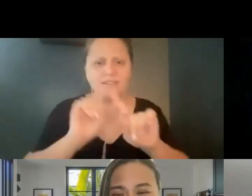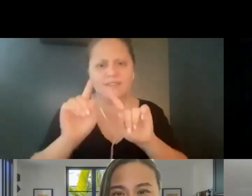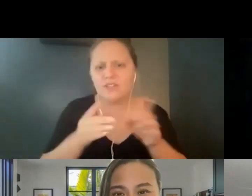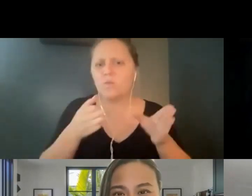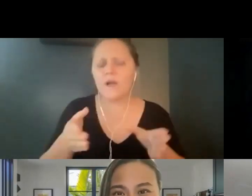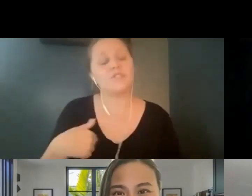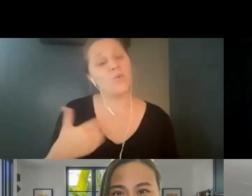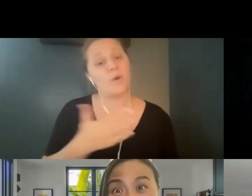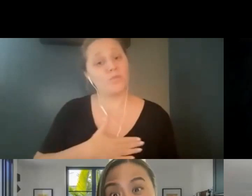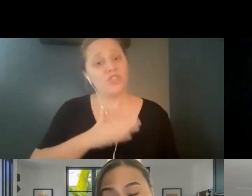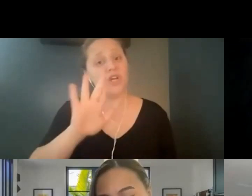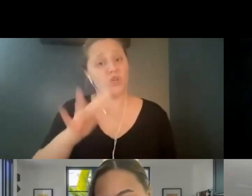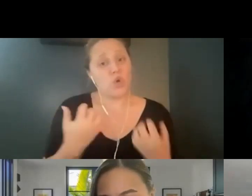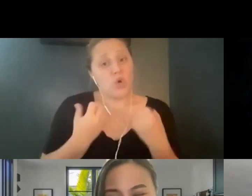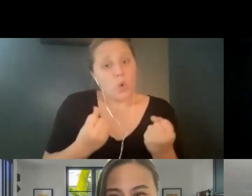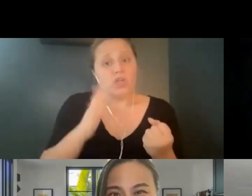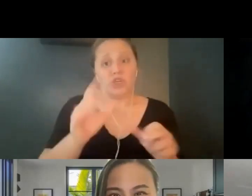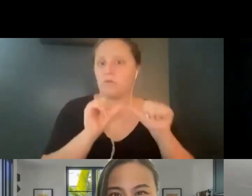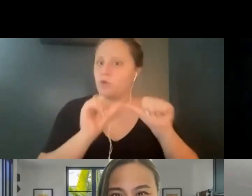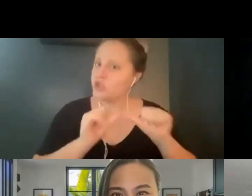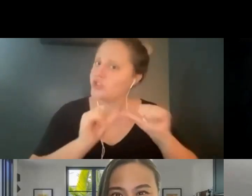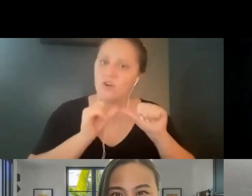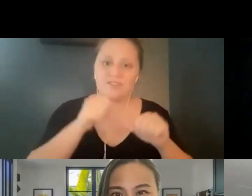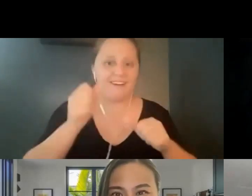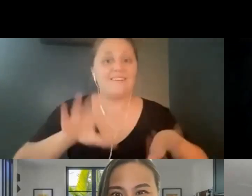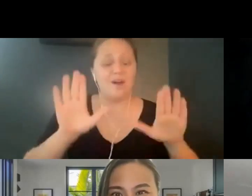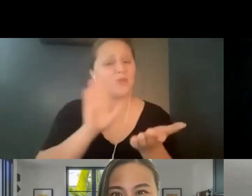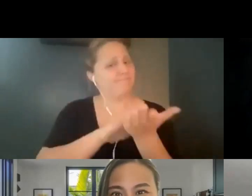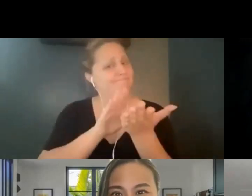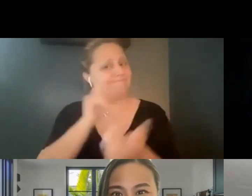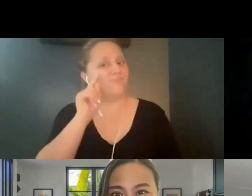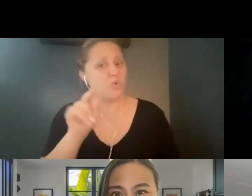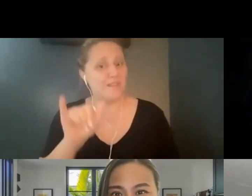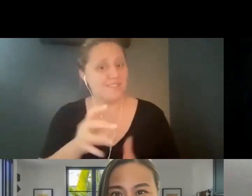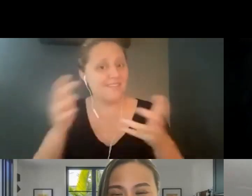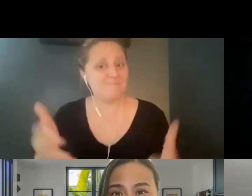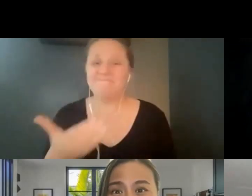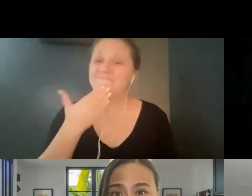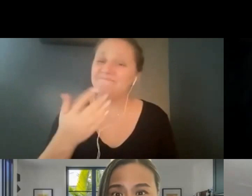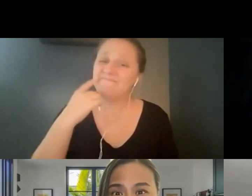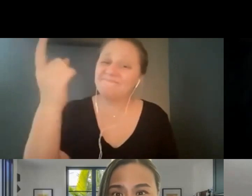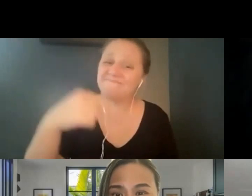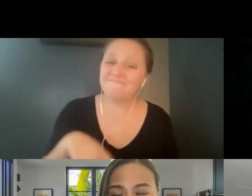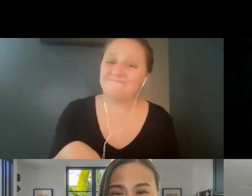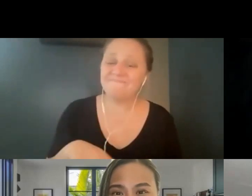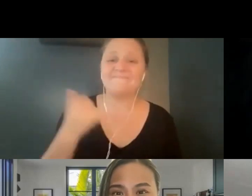because that is a lot. So, bravo to you, so I'm glad that you're here to join us. Then, we're going to move, now to Debbie